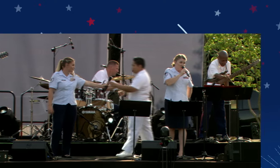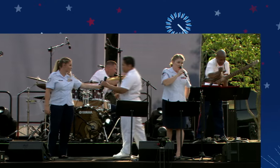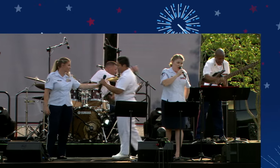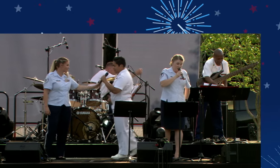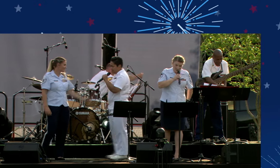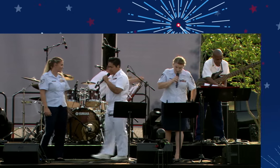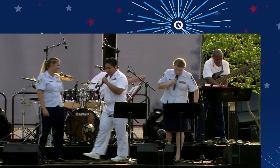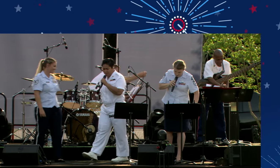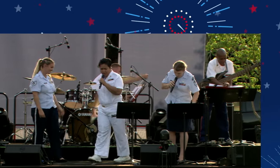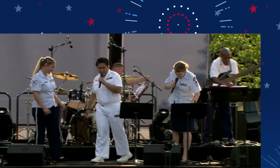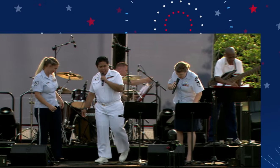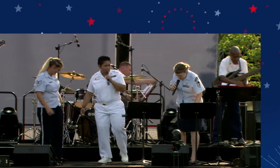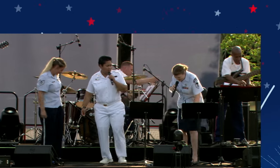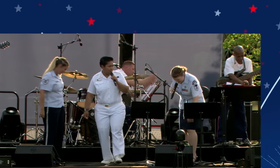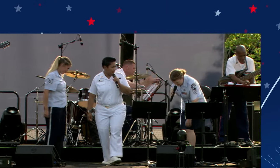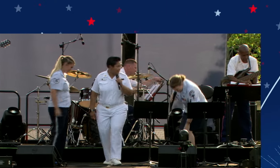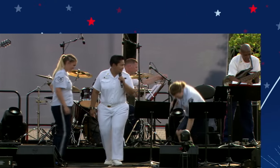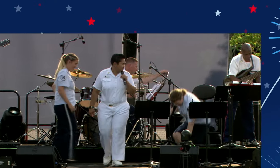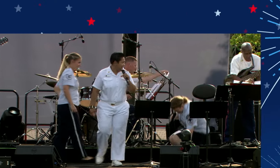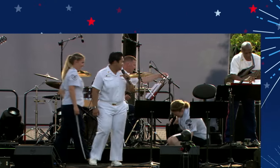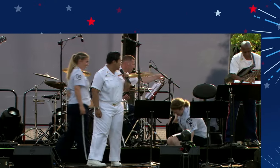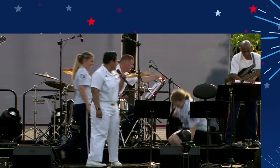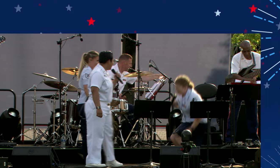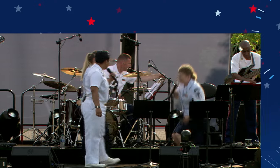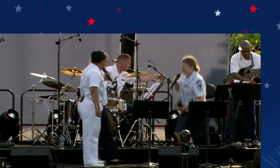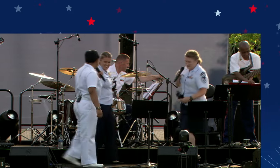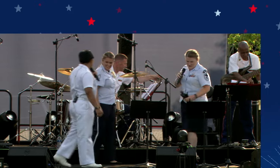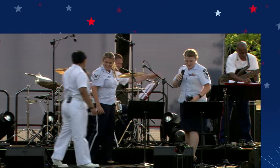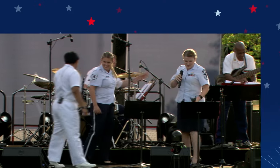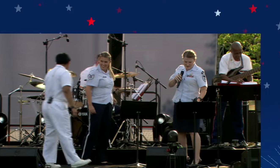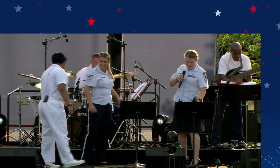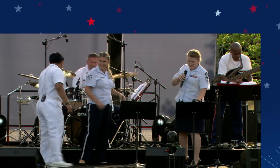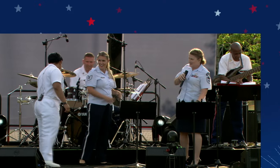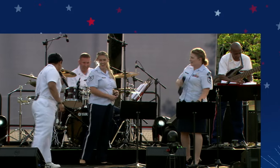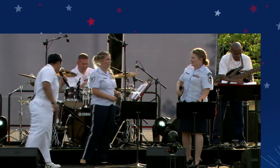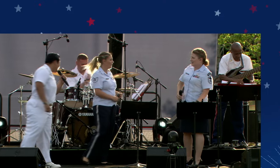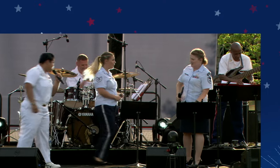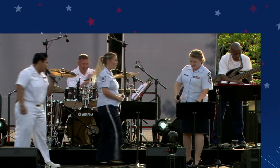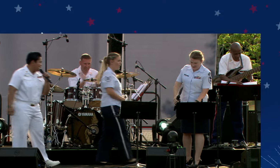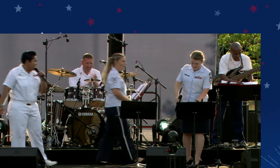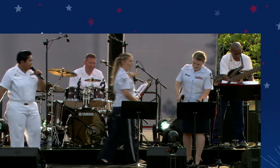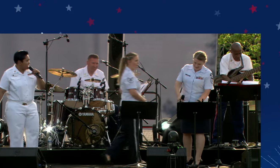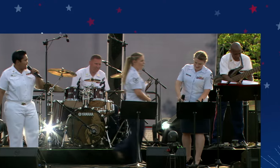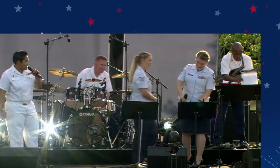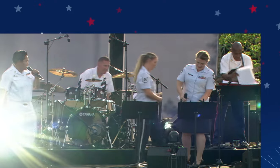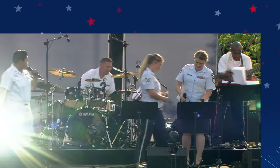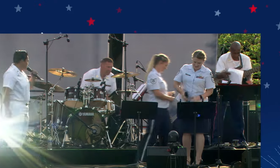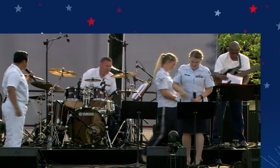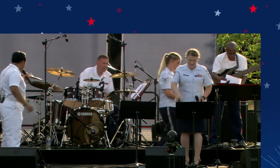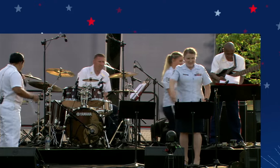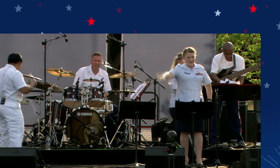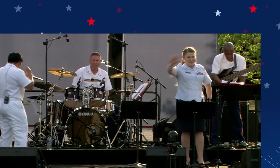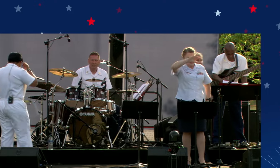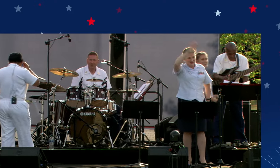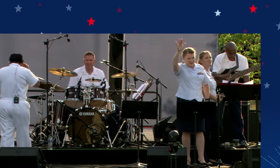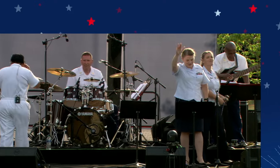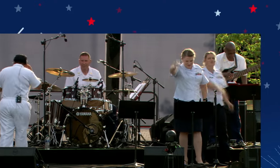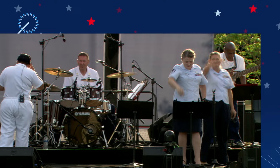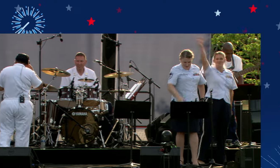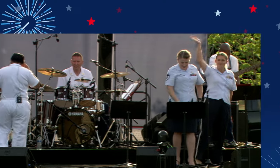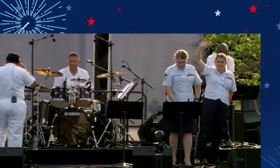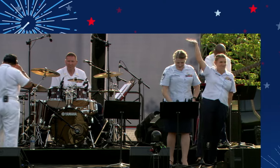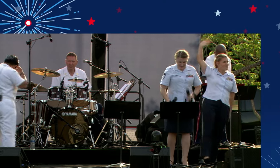We are your United States Air Force band, Max Impact.